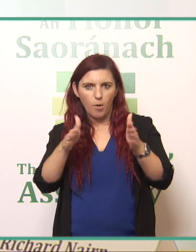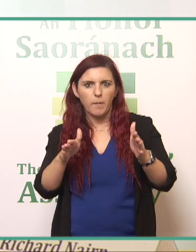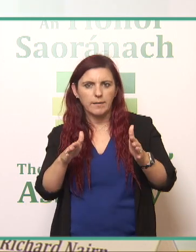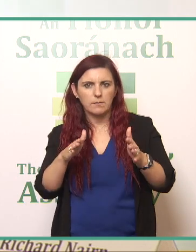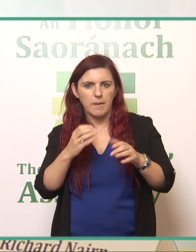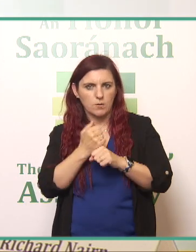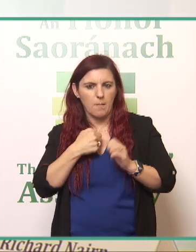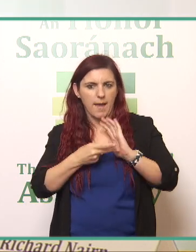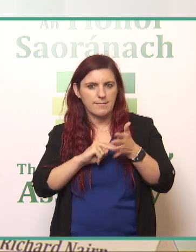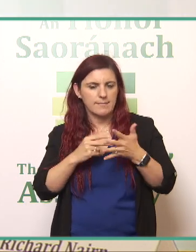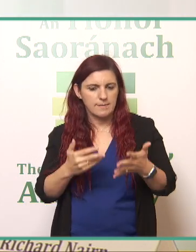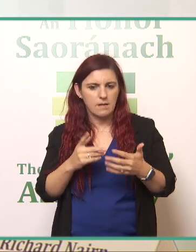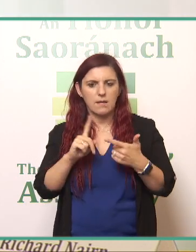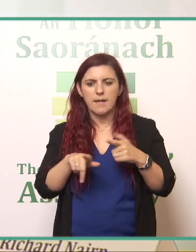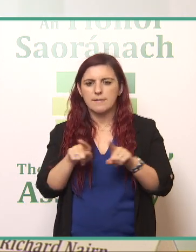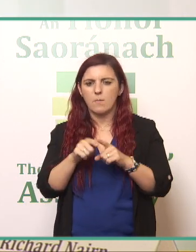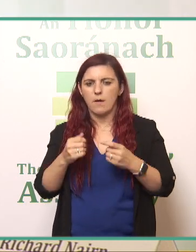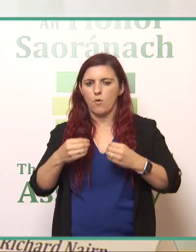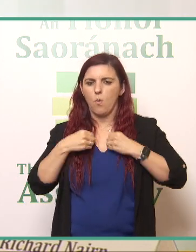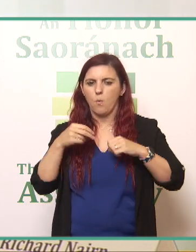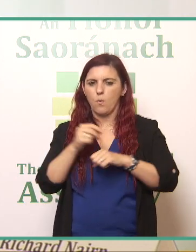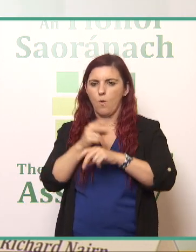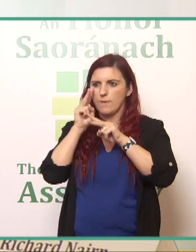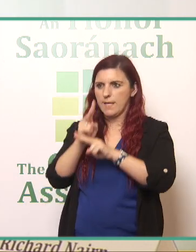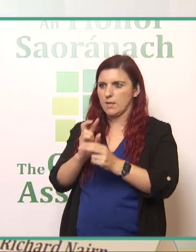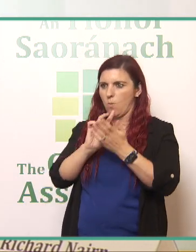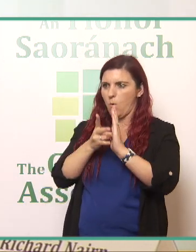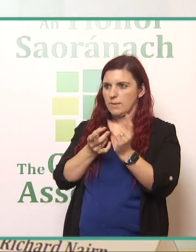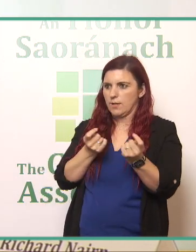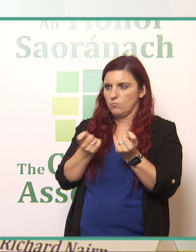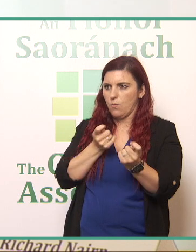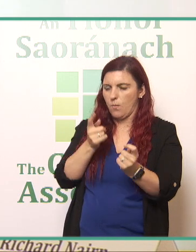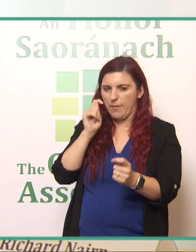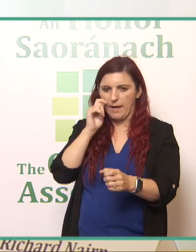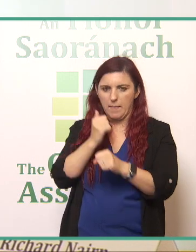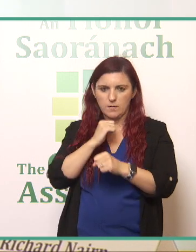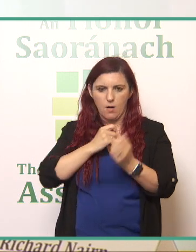second thing is we have our own oversight in quality control as well in terms of what we're going to do and of course as regulation